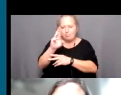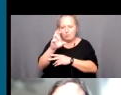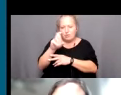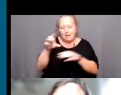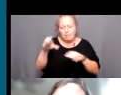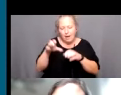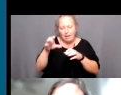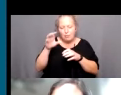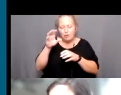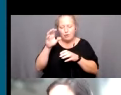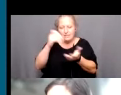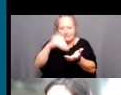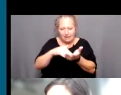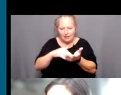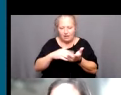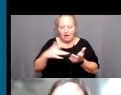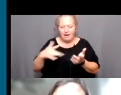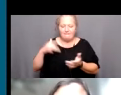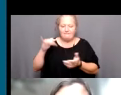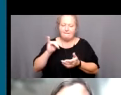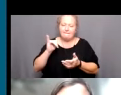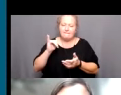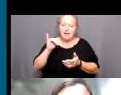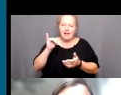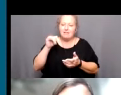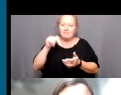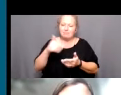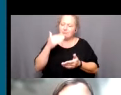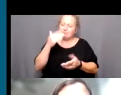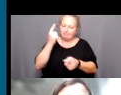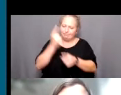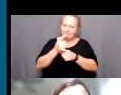I feel it's a very timely and appropriate conversation that